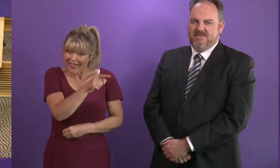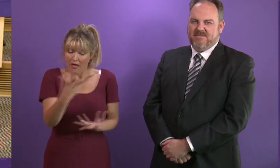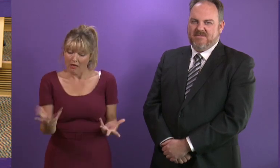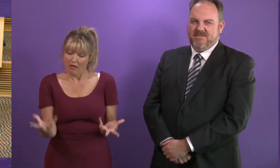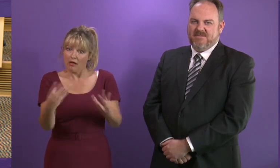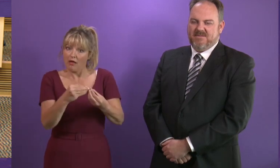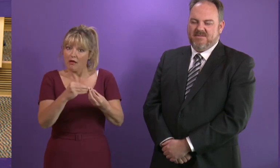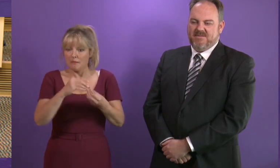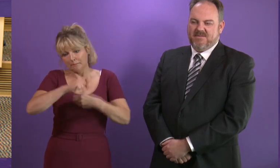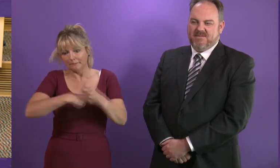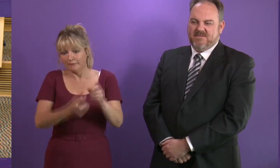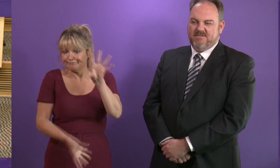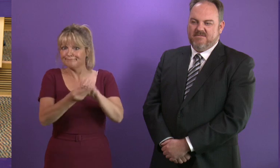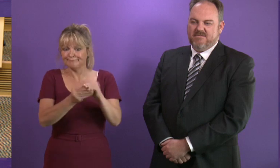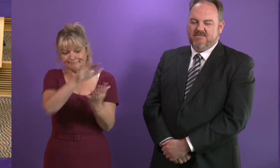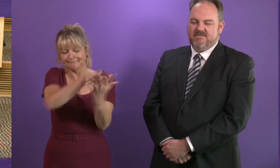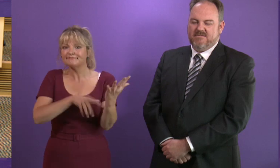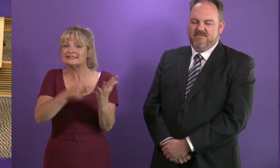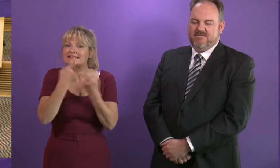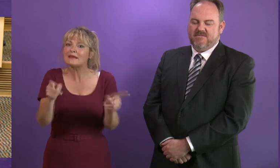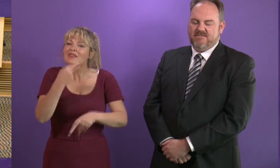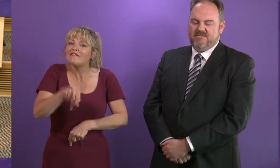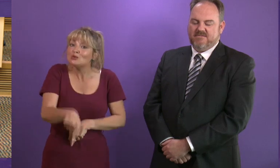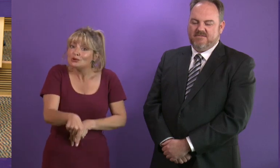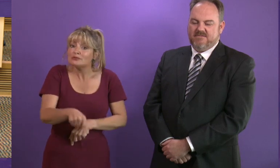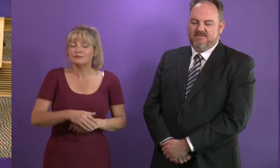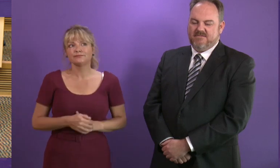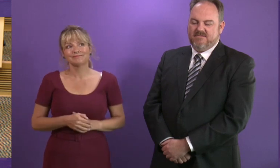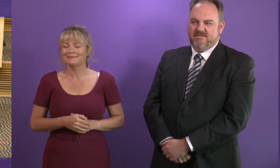To come back to the central point, I absolutely accept that there have been differences of